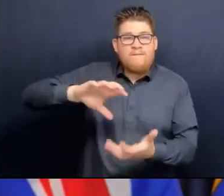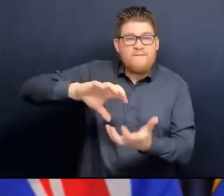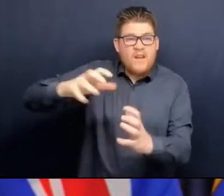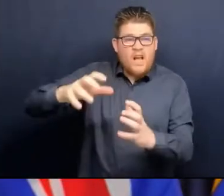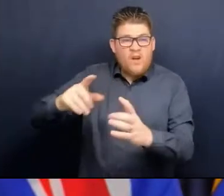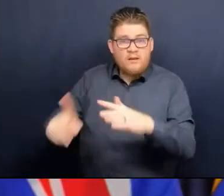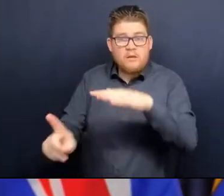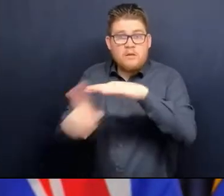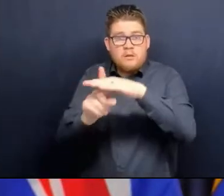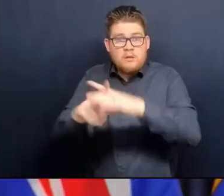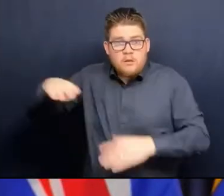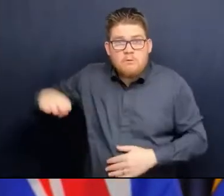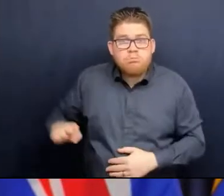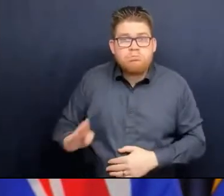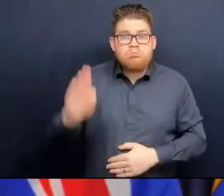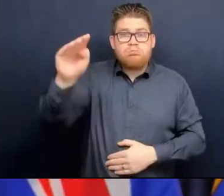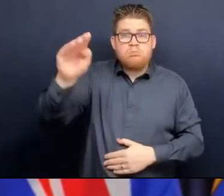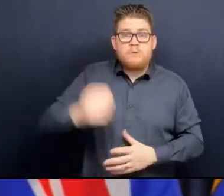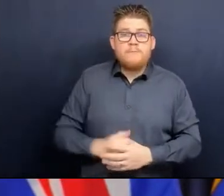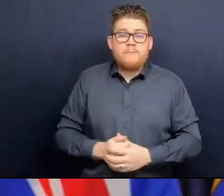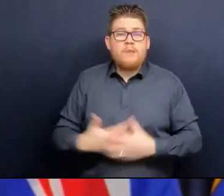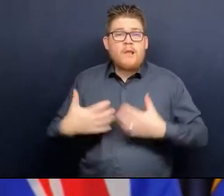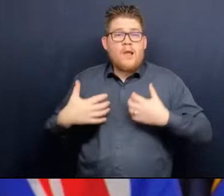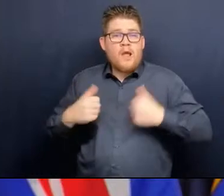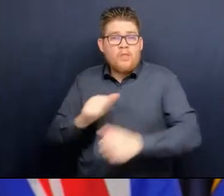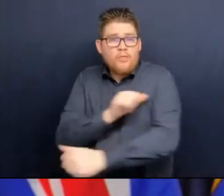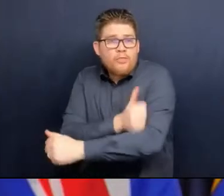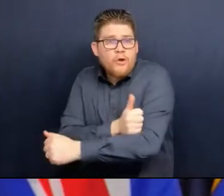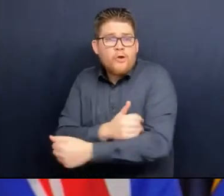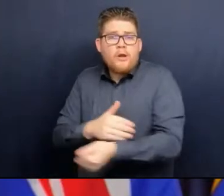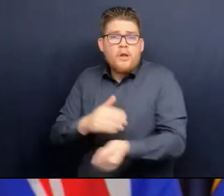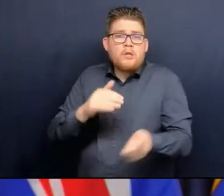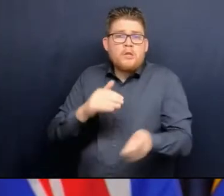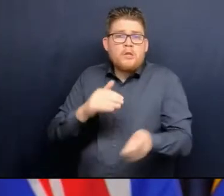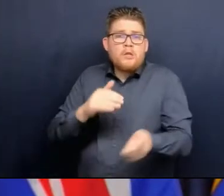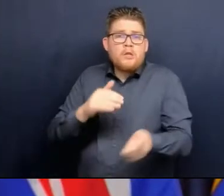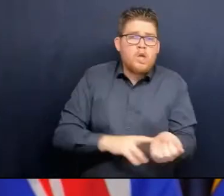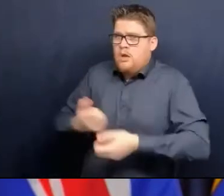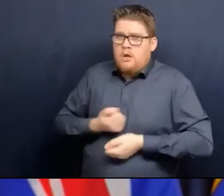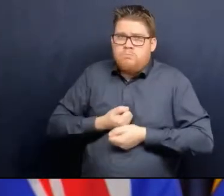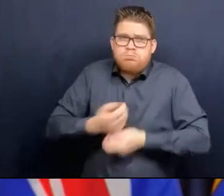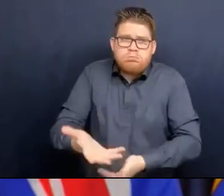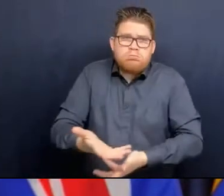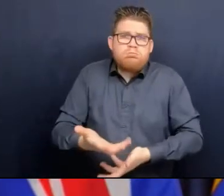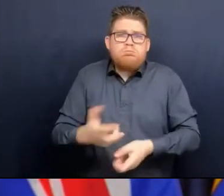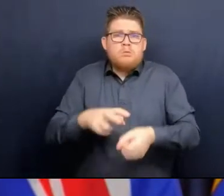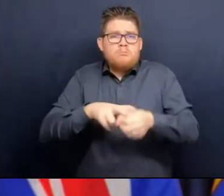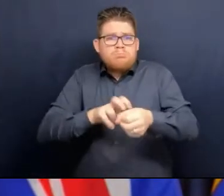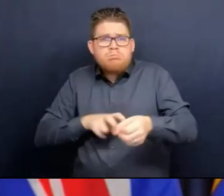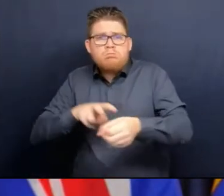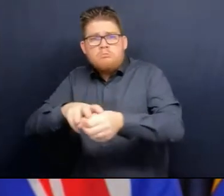hearing from nurses and healthcare workers talking about being burnt out. People are